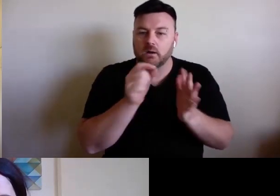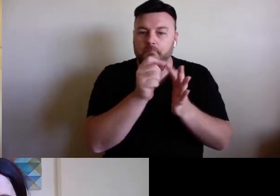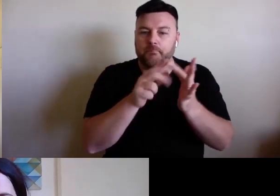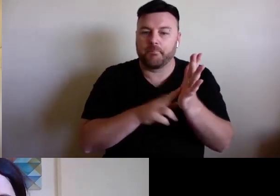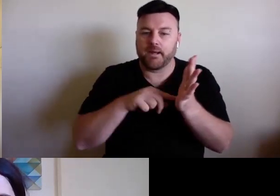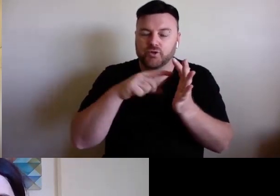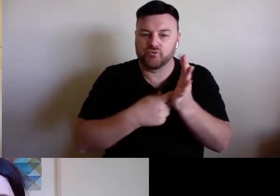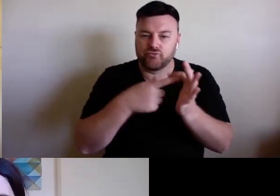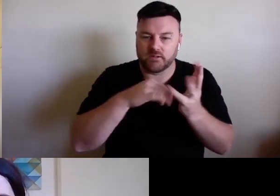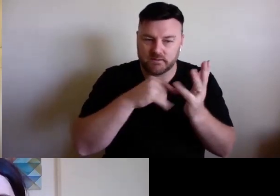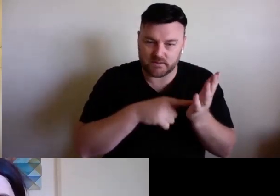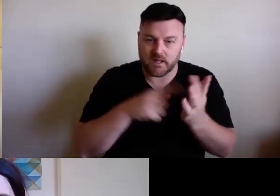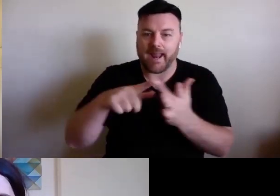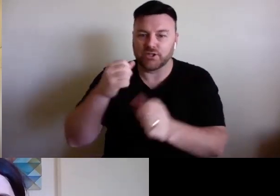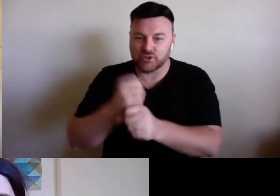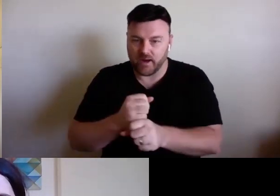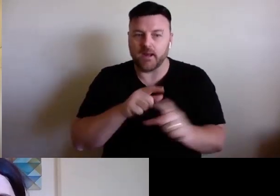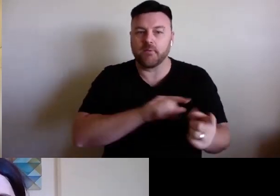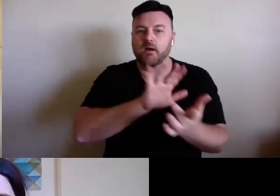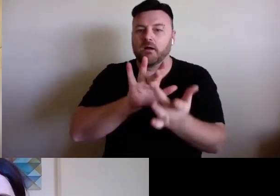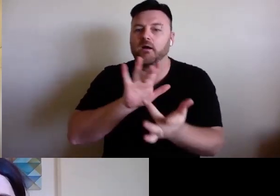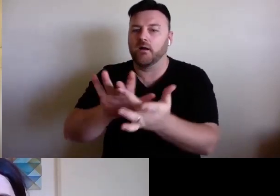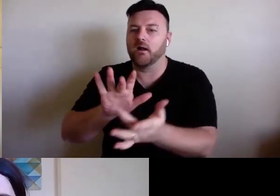where, actually, she could then sell them a whole range of things on the